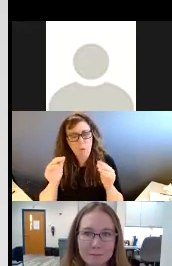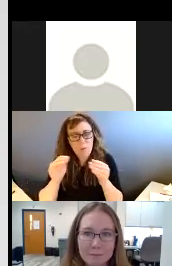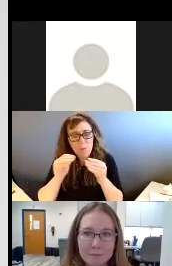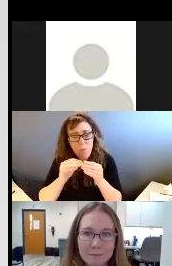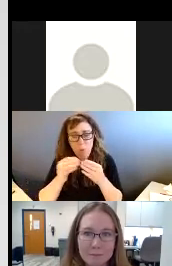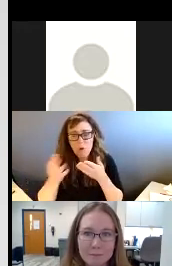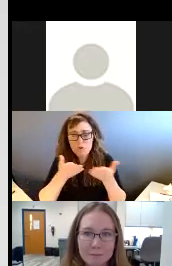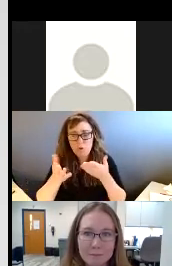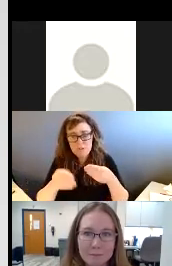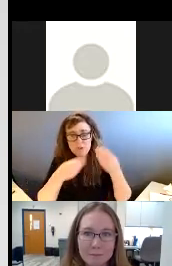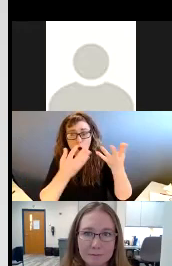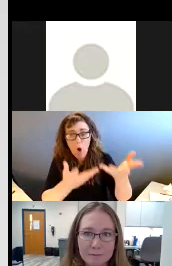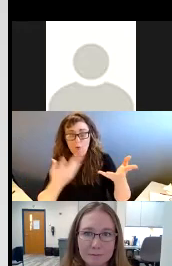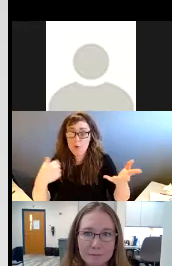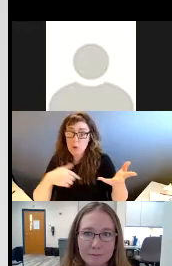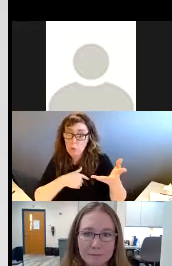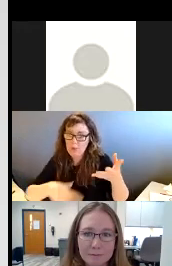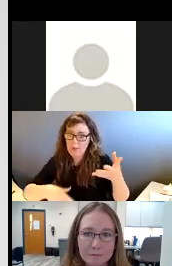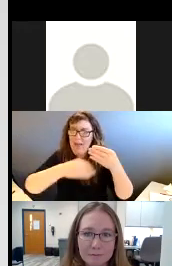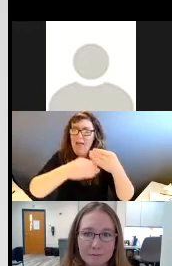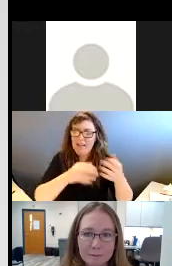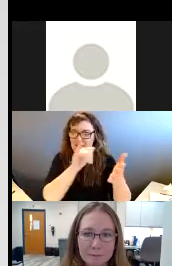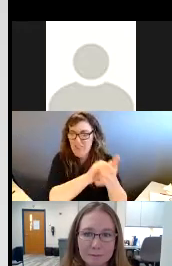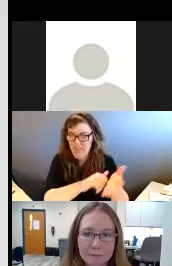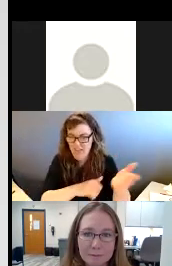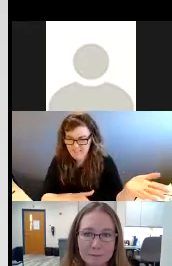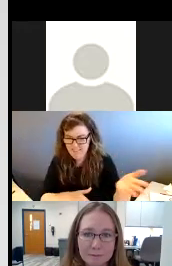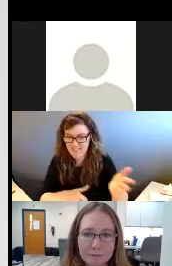CONTRIBUTE SHOWING AN EXAMPLE OF INNOVATIVE WAYS